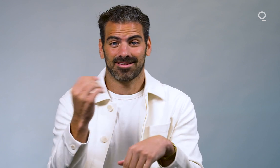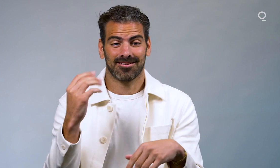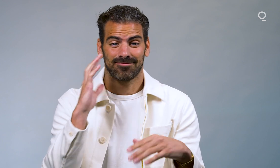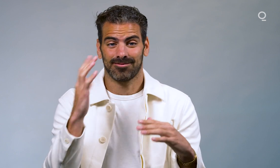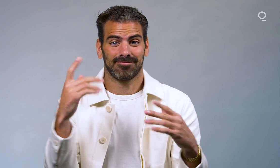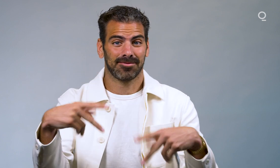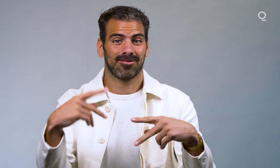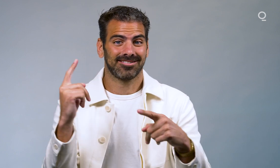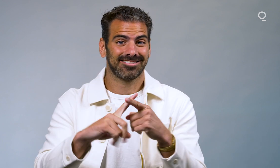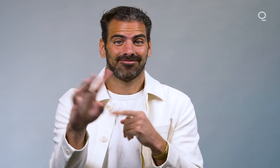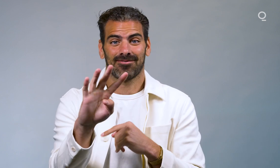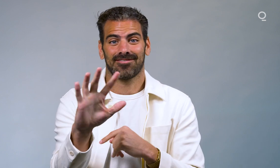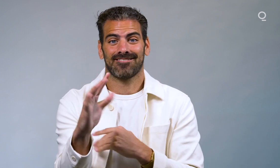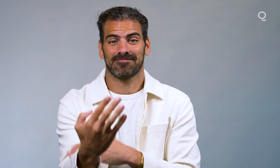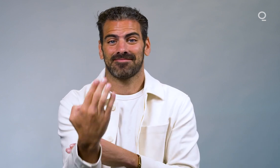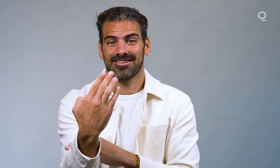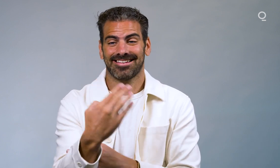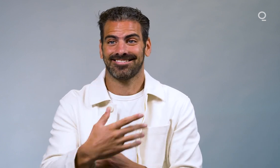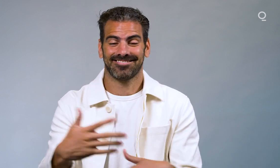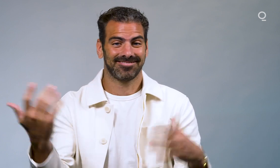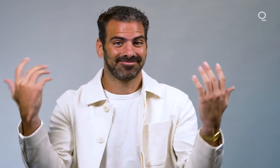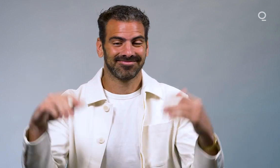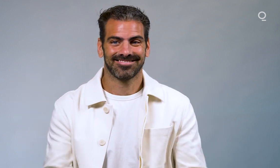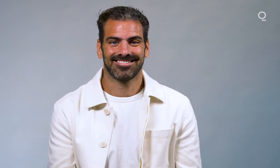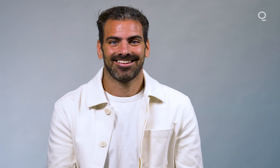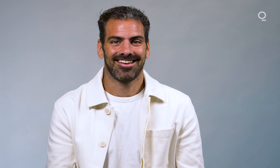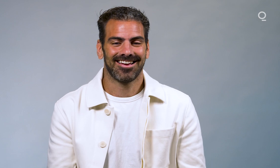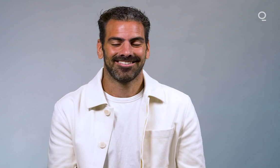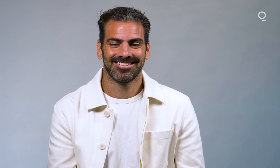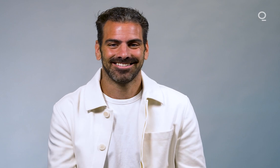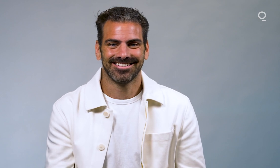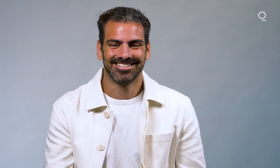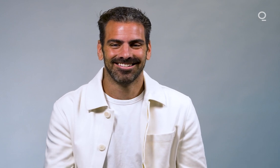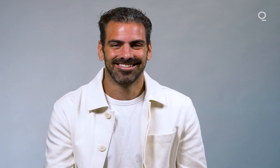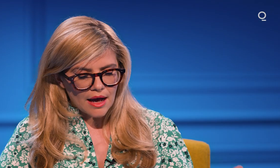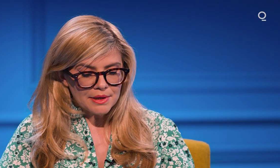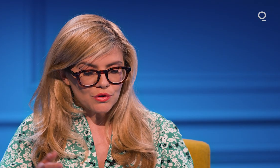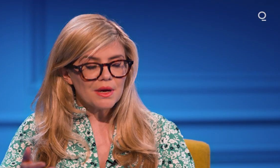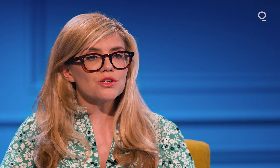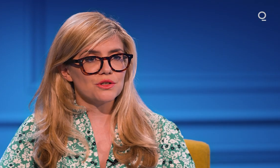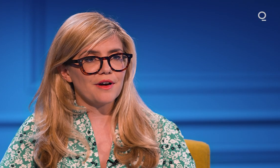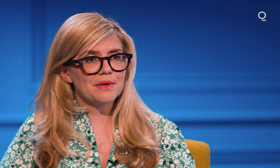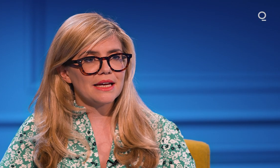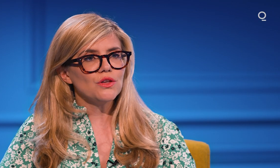My mom being such a good sleeper was really helpful for us when we wanted to rage at four or five o'clock in the morning. I mean, you mentioned your family.